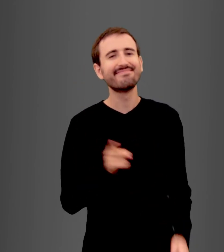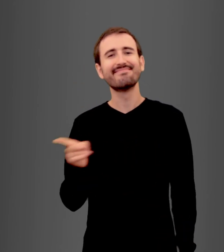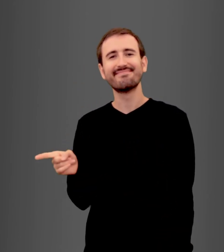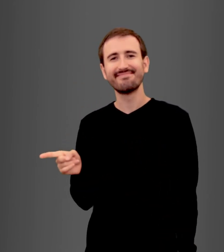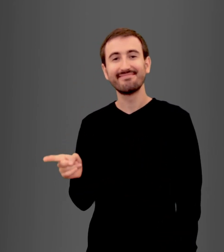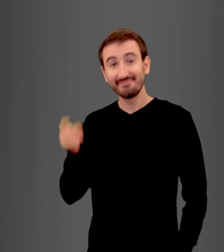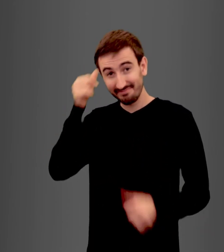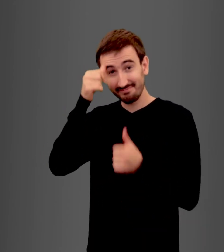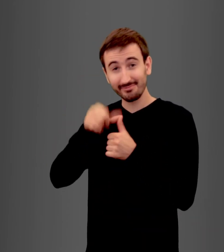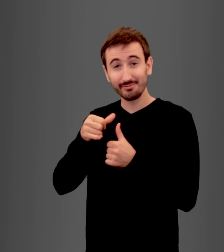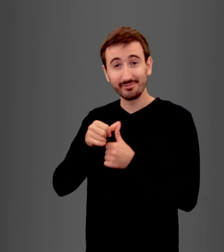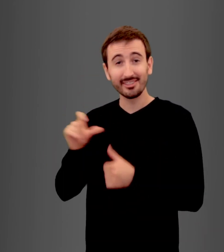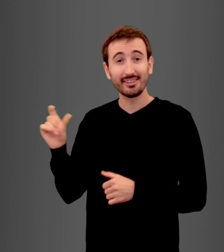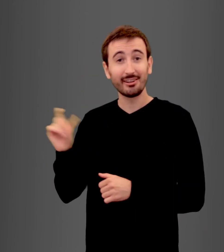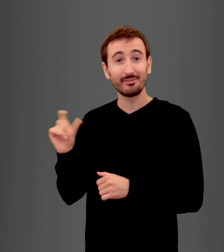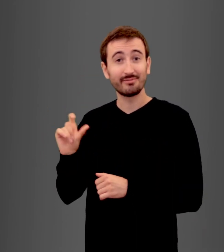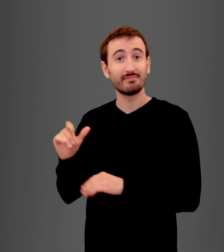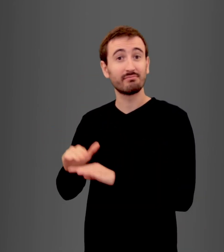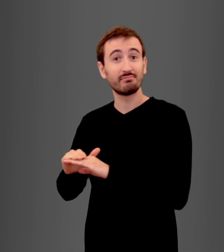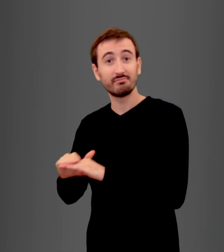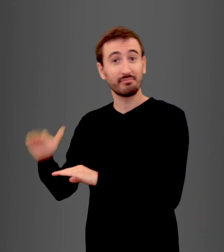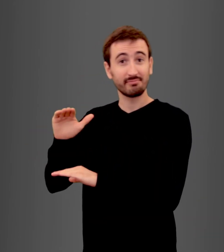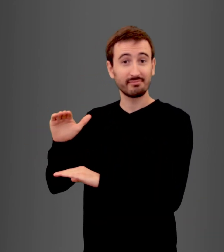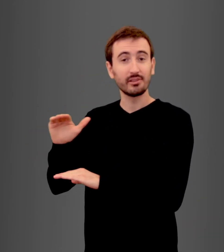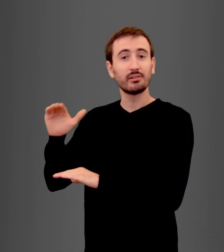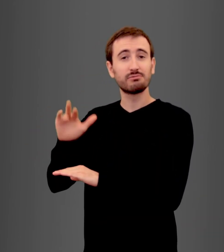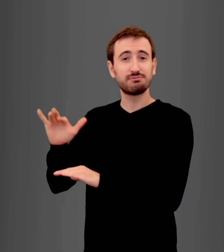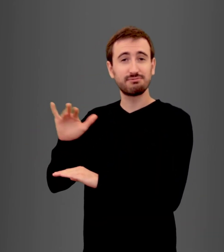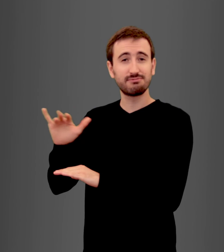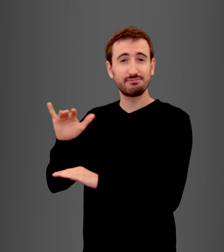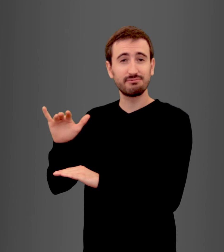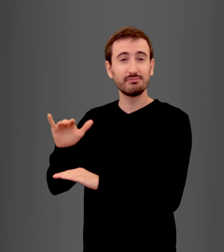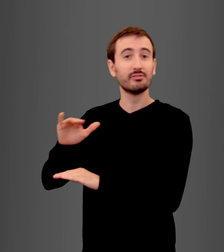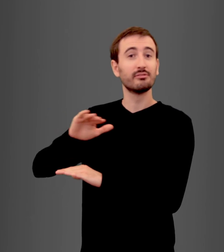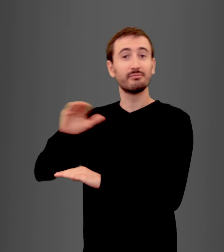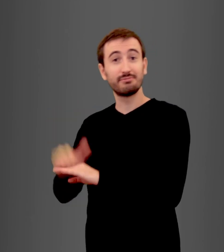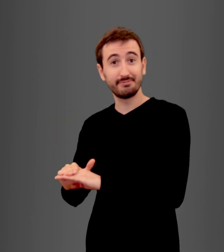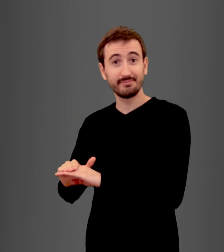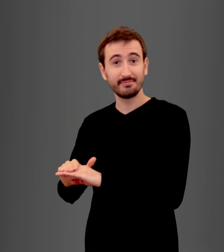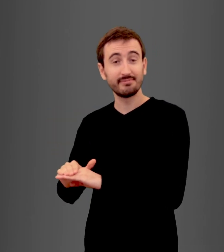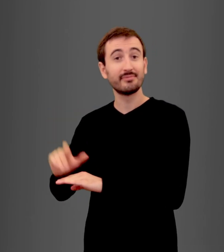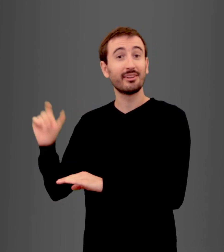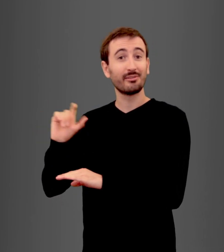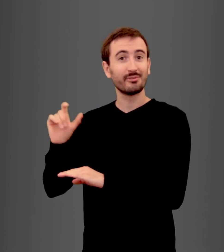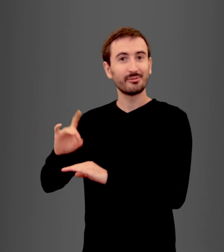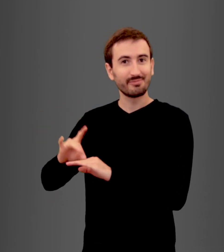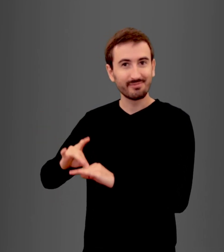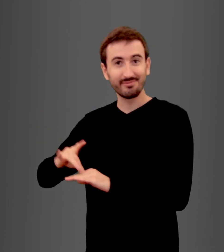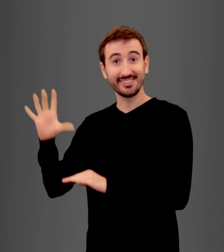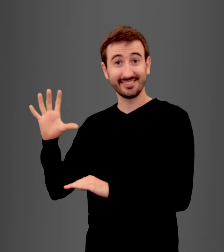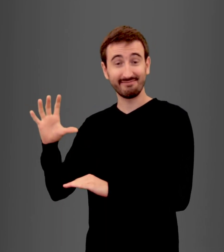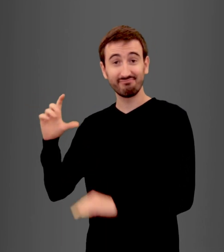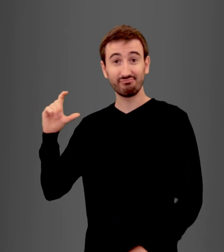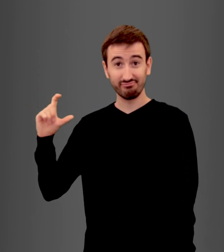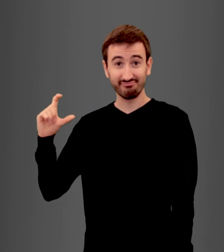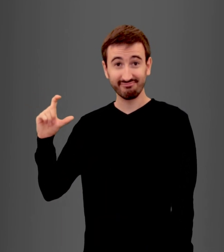Remember the process of exciting the color center to an excited state, followed by a decay back to the ground state? The decay involves a release of energy.